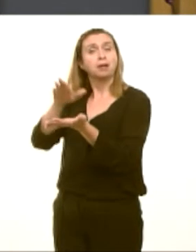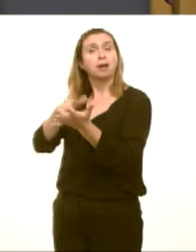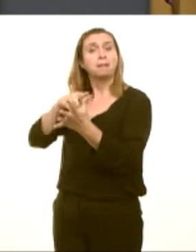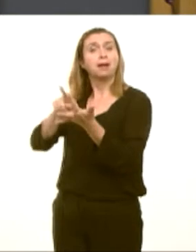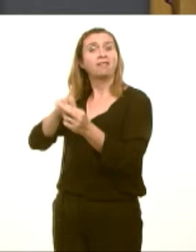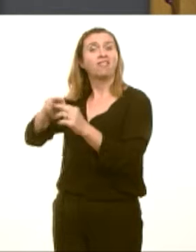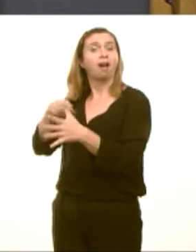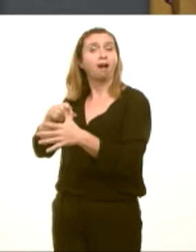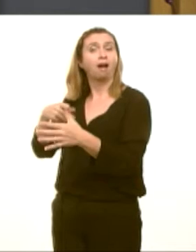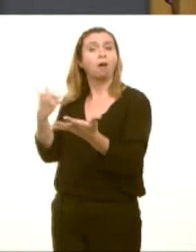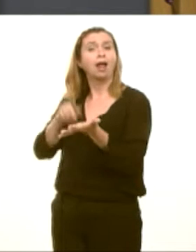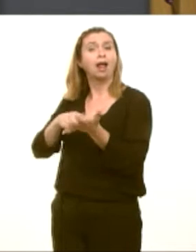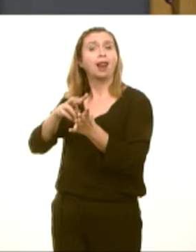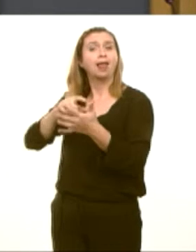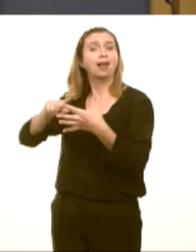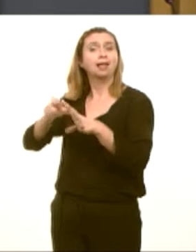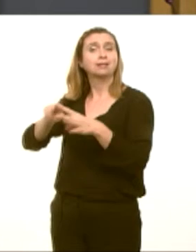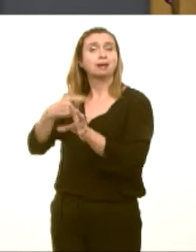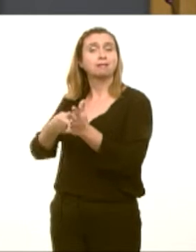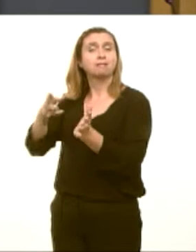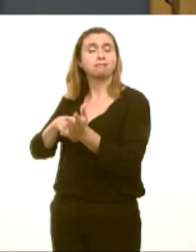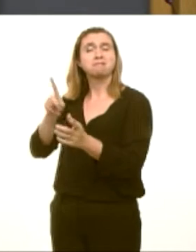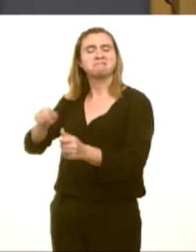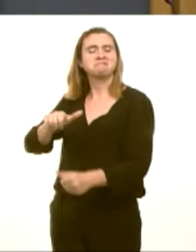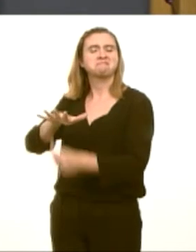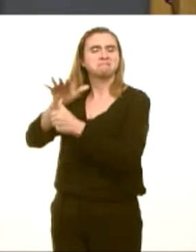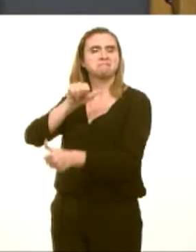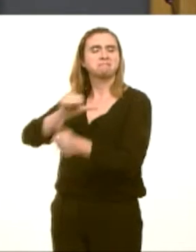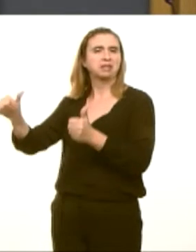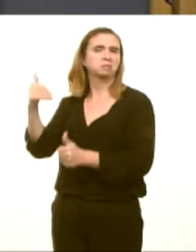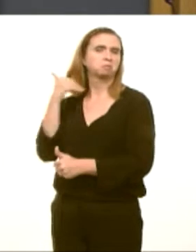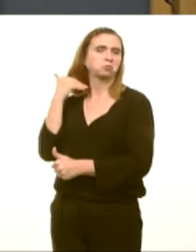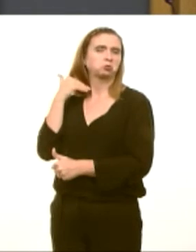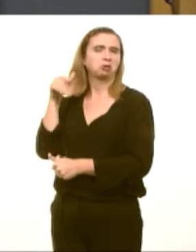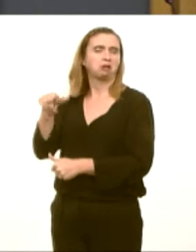in Llanedeyrn, which includes the best butcher in Cardiff, but which was abandoned by the